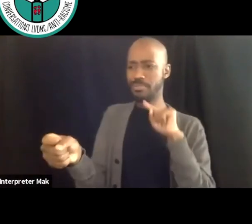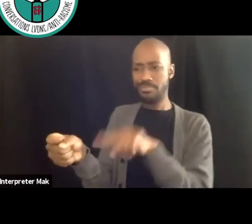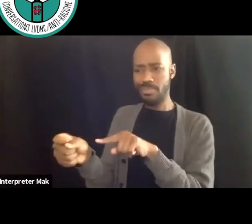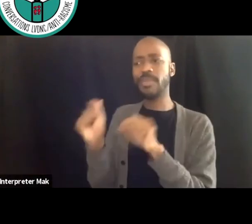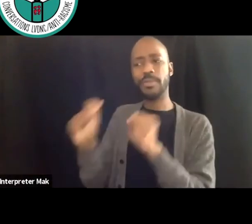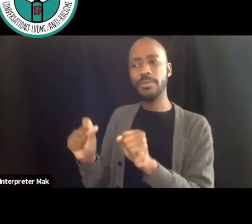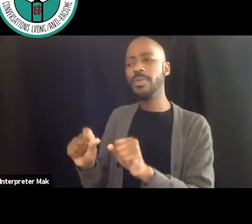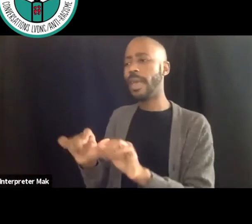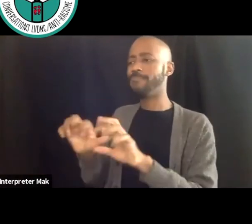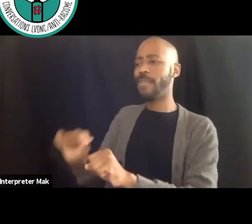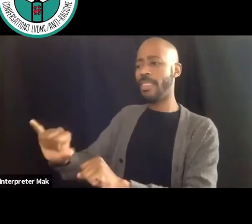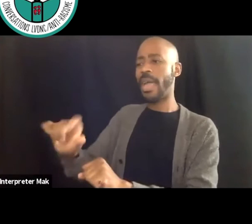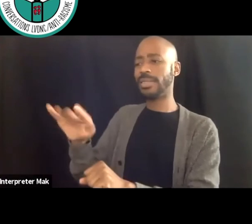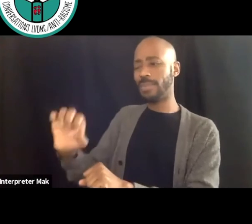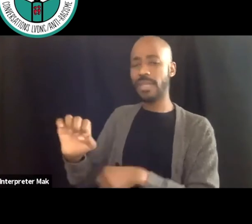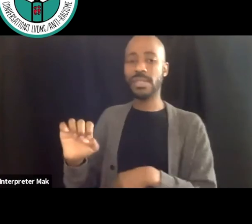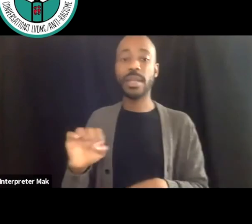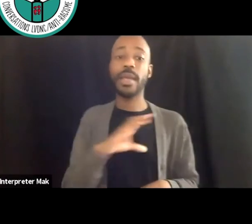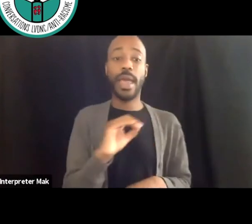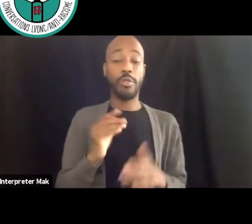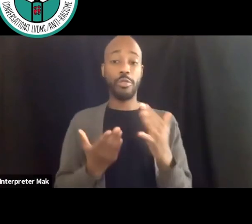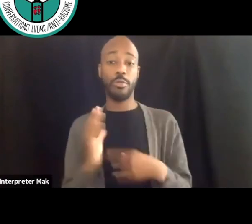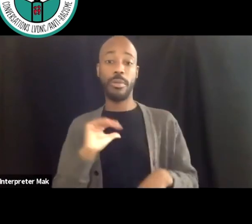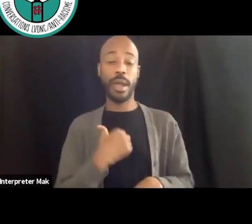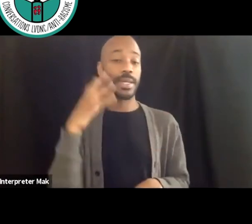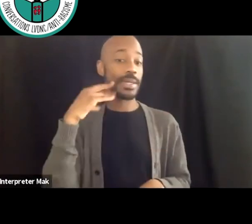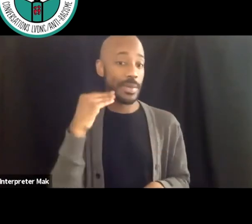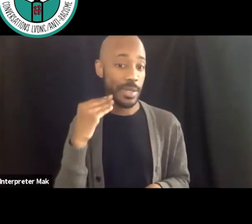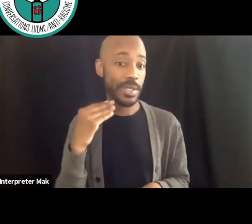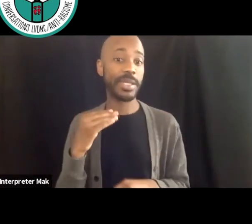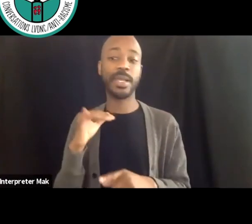and then through our experiences it tells us which are the spaces that are safe for us.